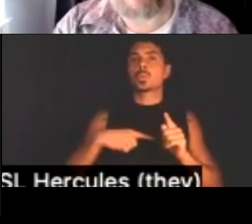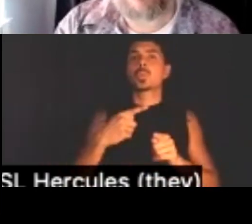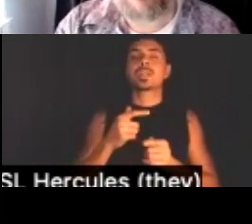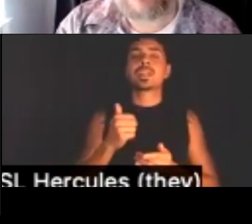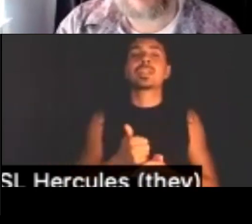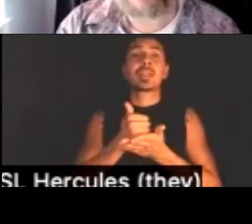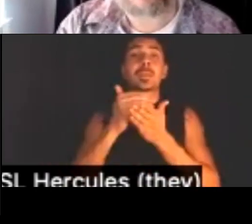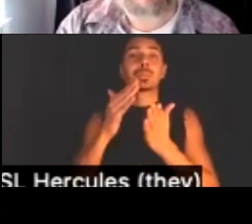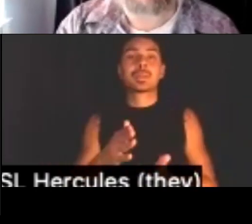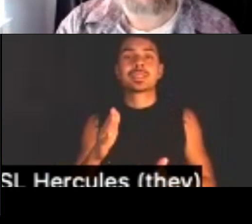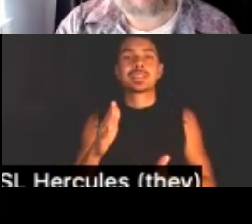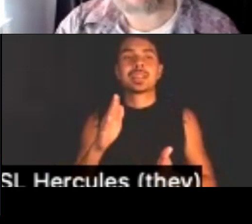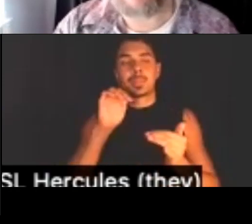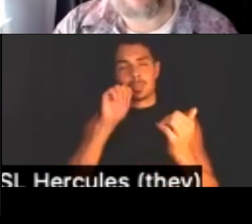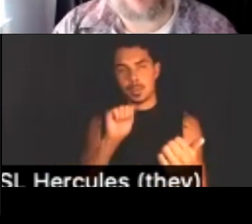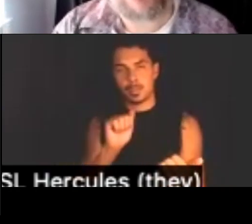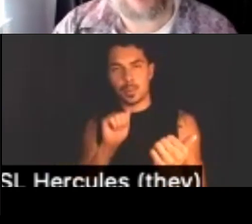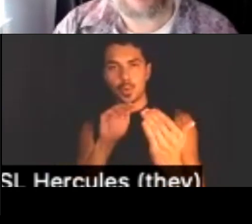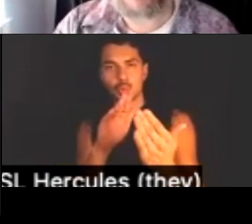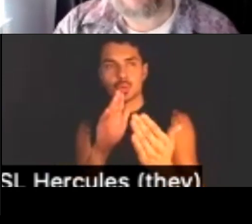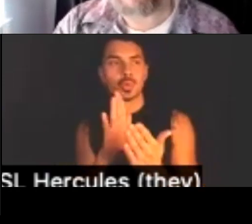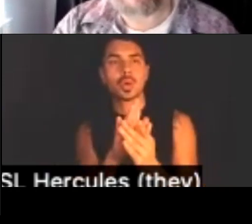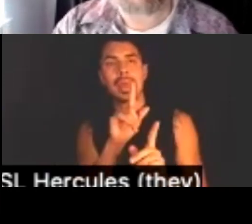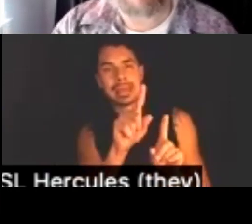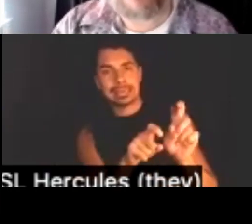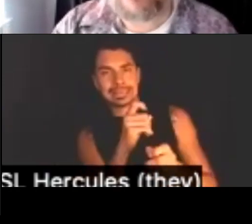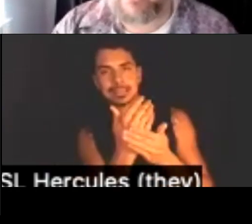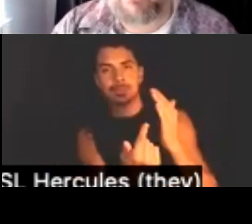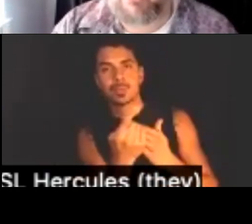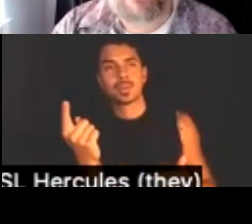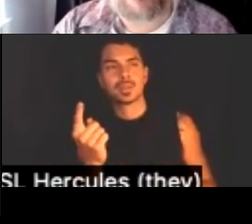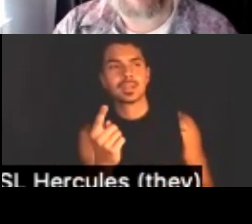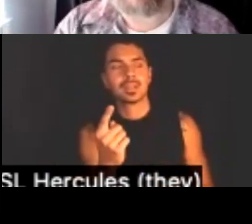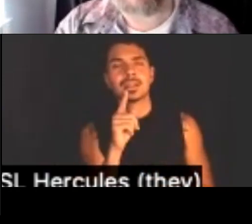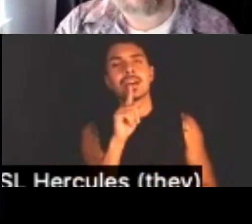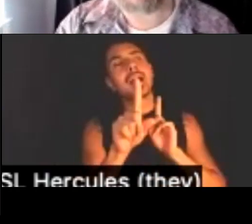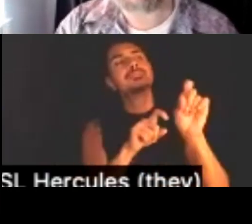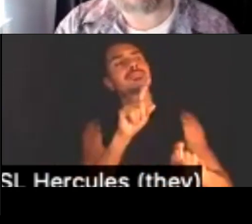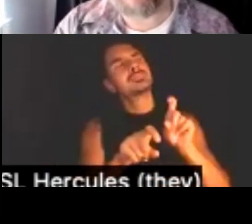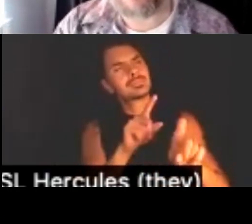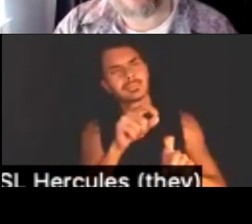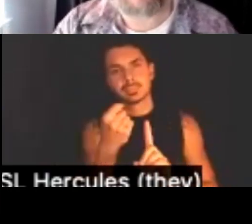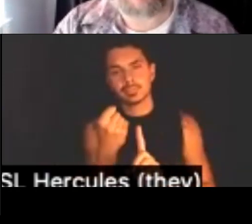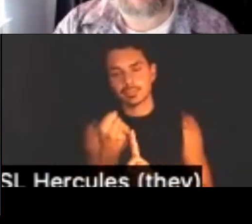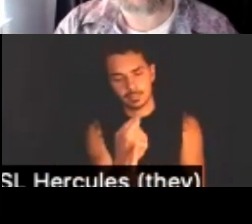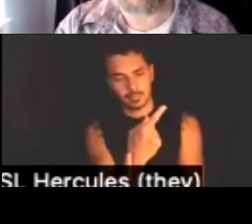or interacting with somebody or asking questions that are really not appropriate or that are curious in ways